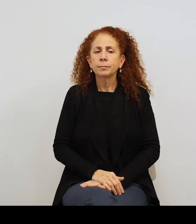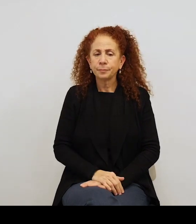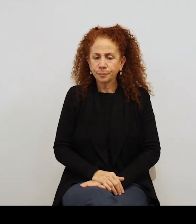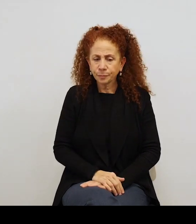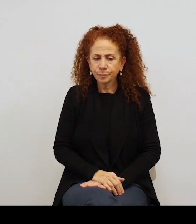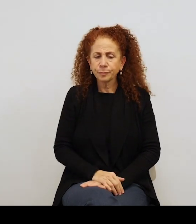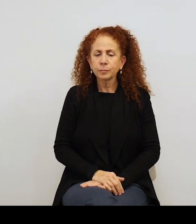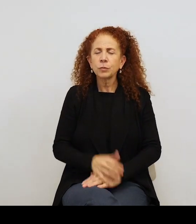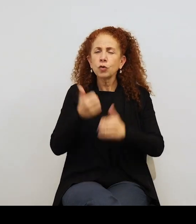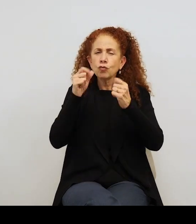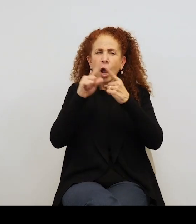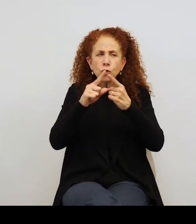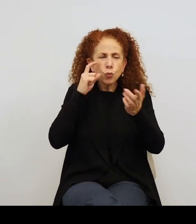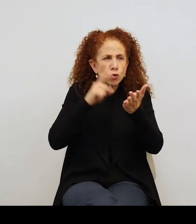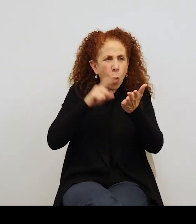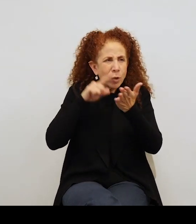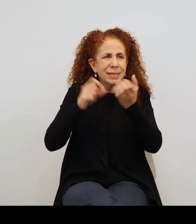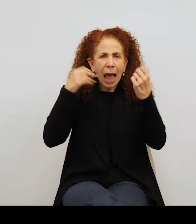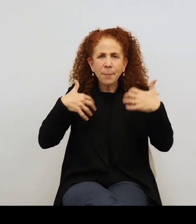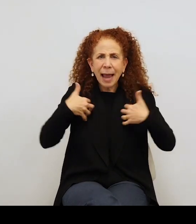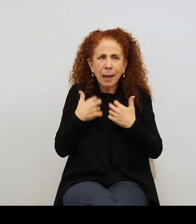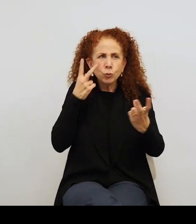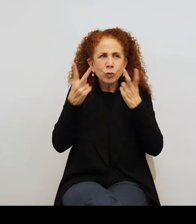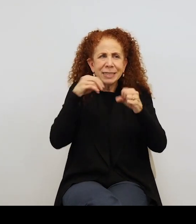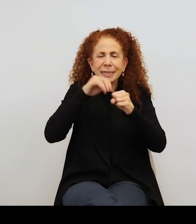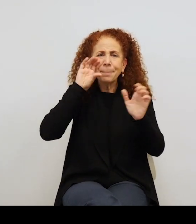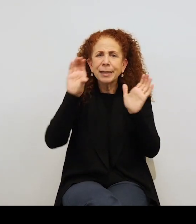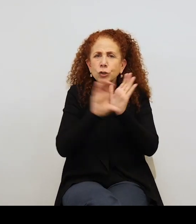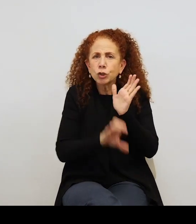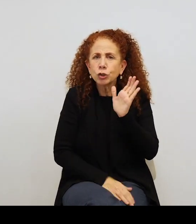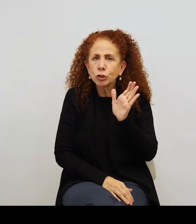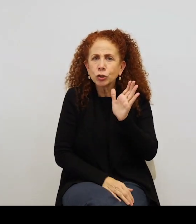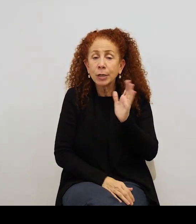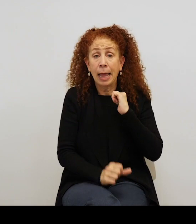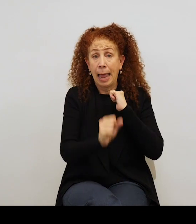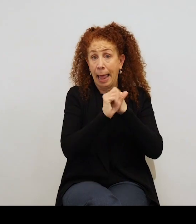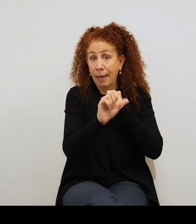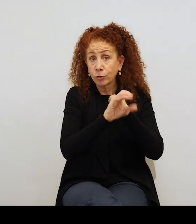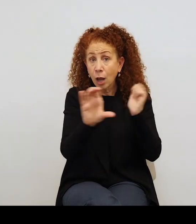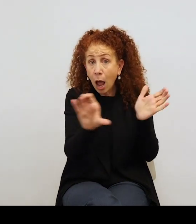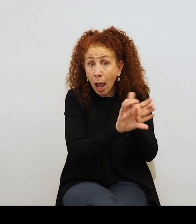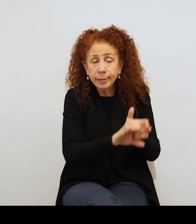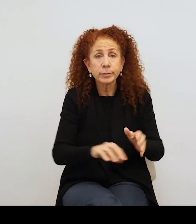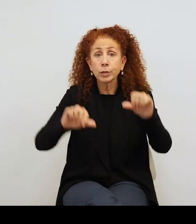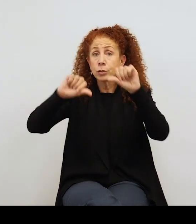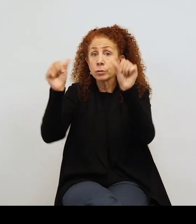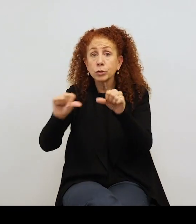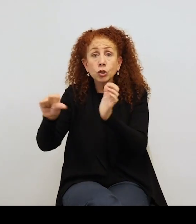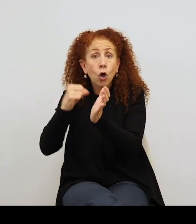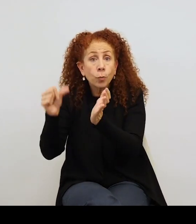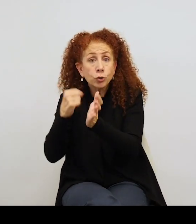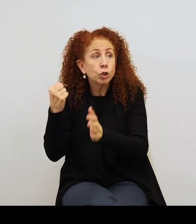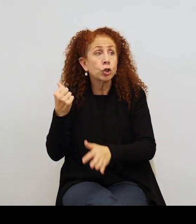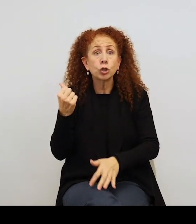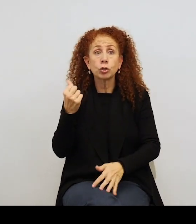try to pay attention to how many animals you see in pictures, be it advertisements, be it sculptures, be it all kinds of things.